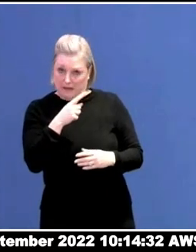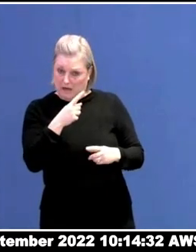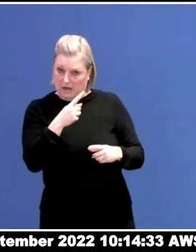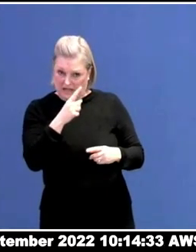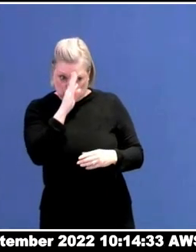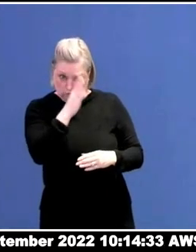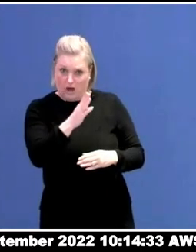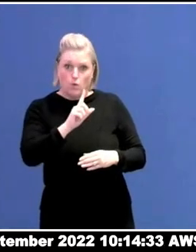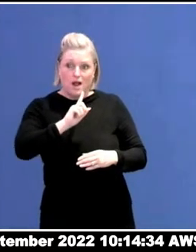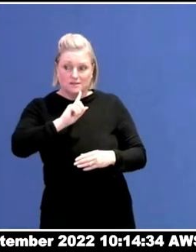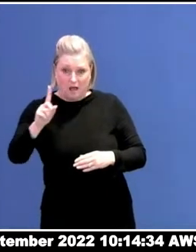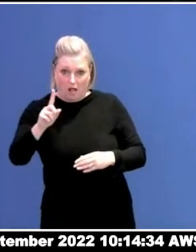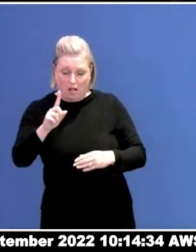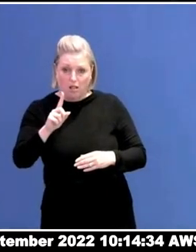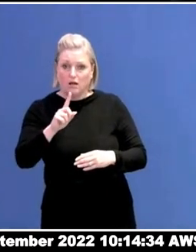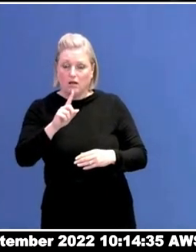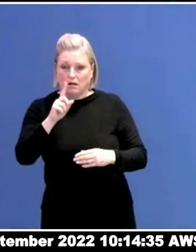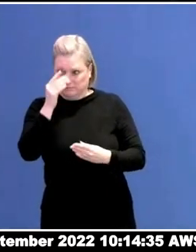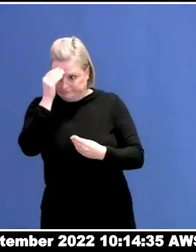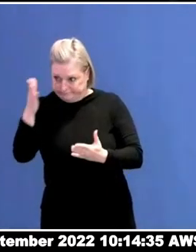authorities? TERRY: Not at that time, no.